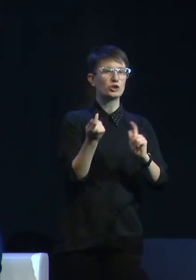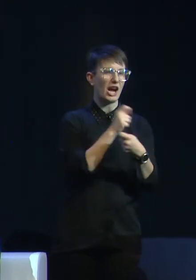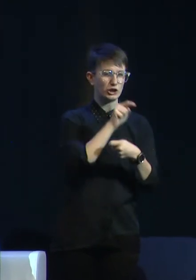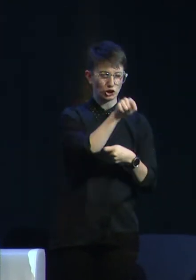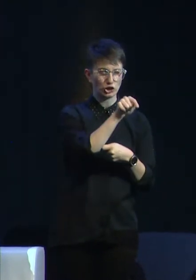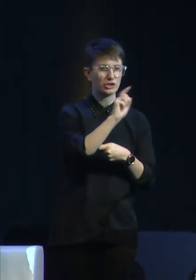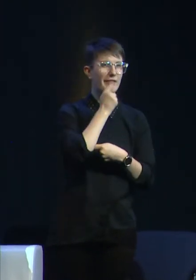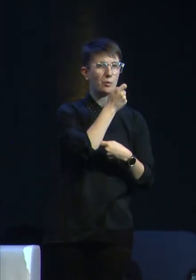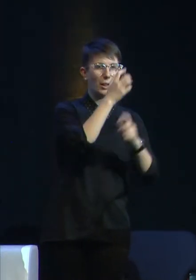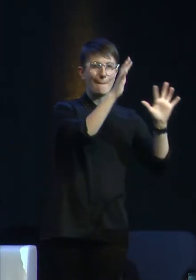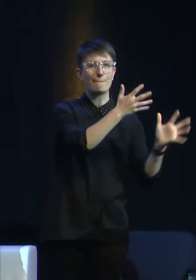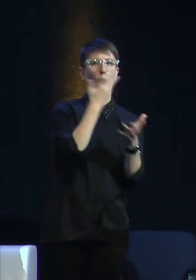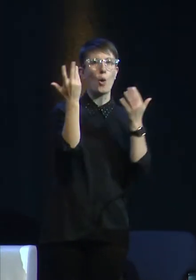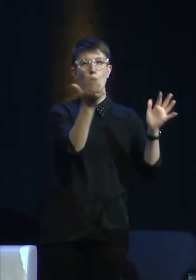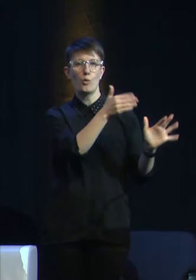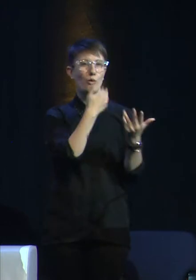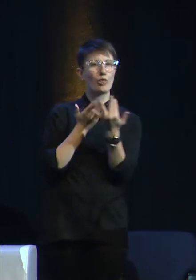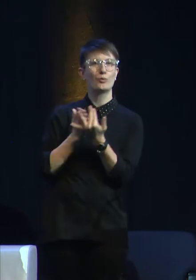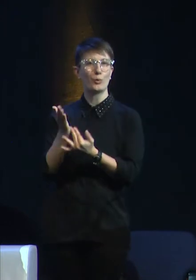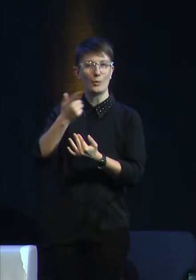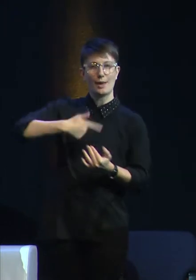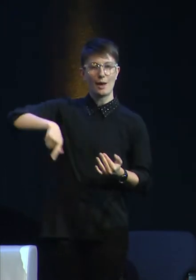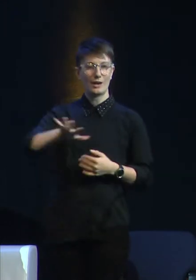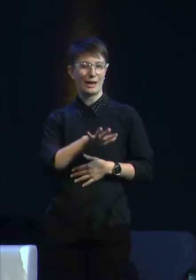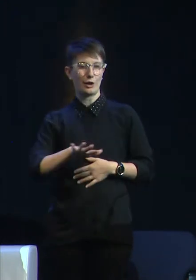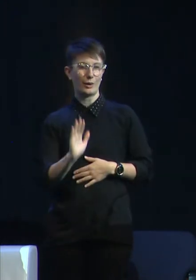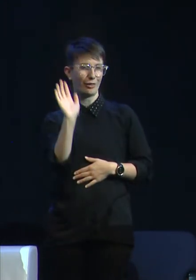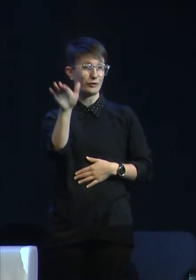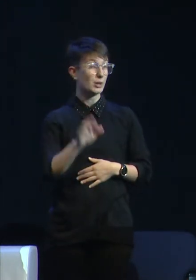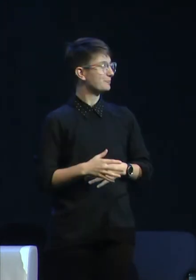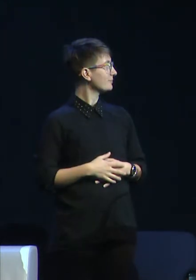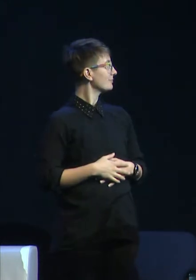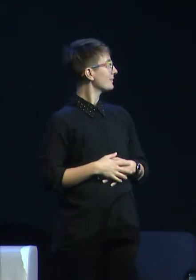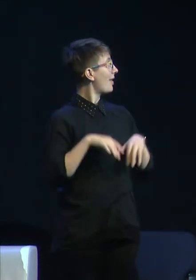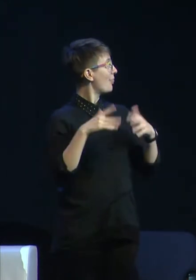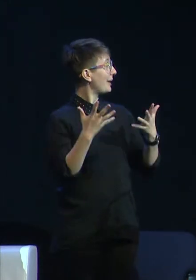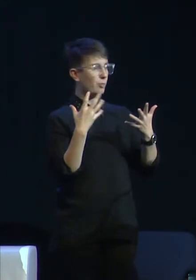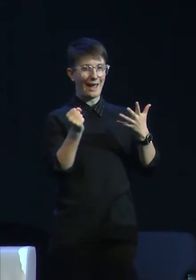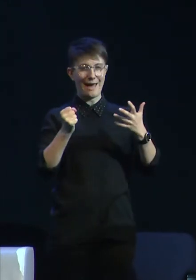our region over the foreseeable future. We then have our emerging pathways, these